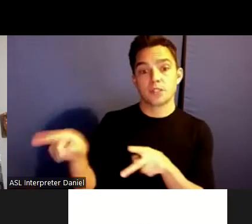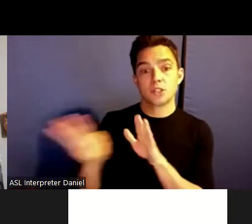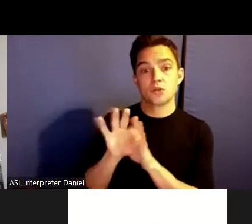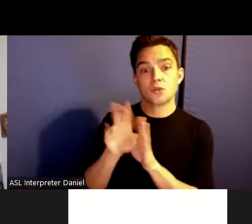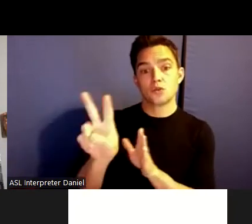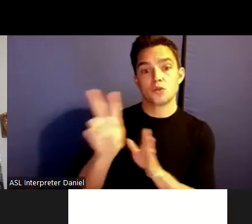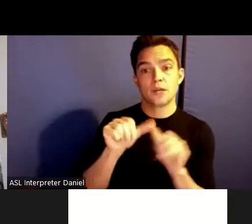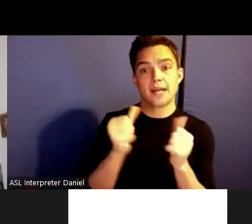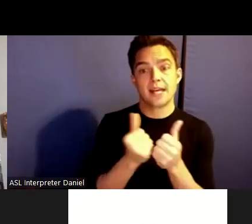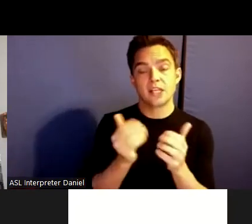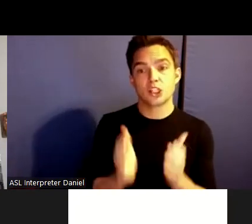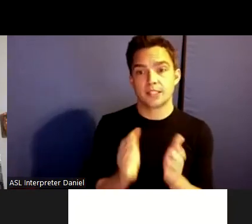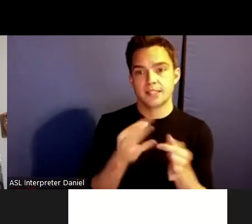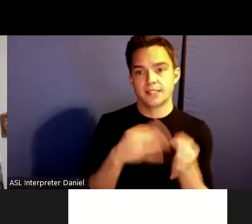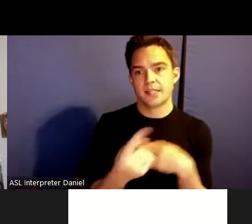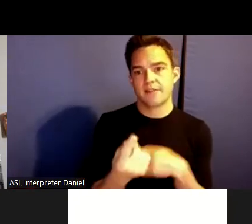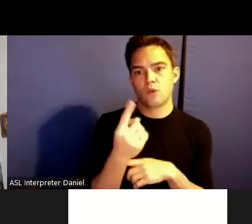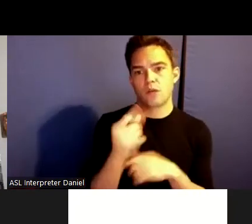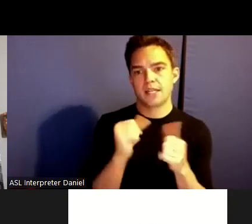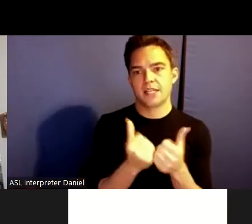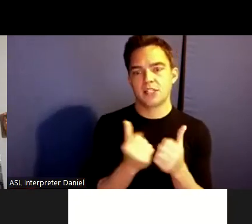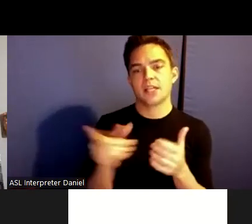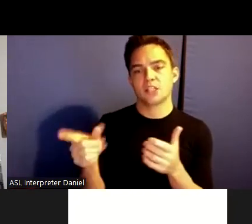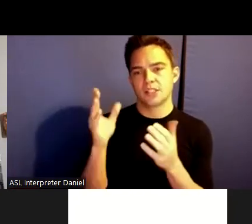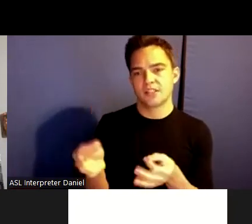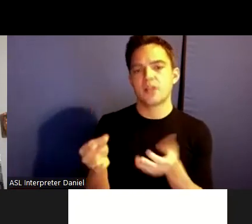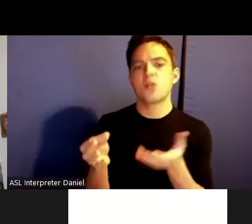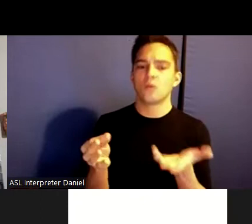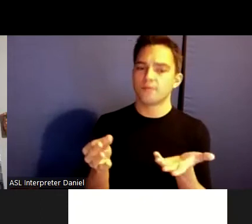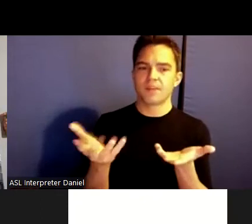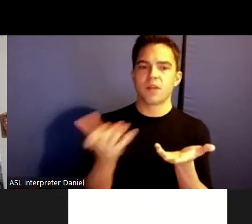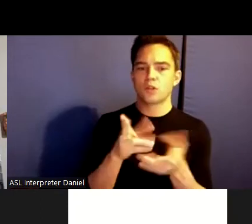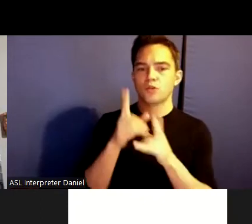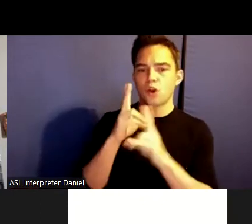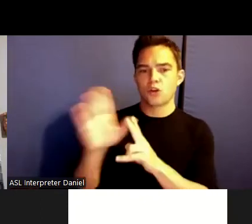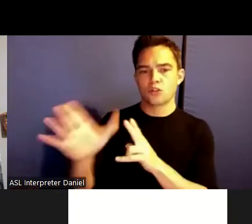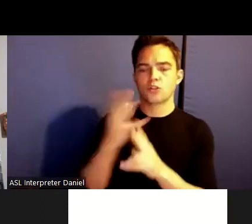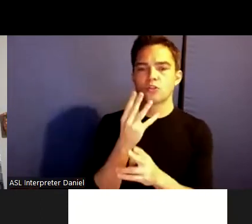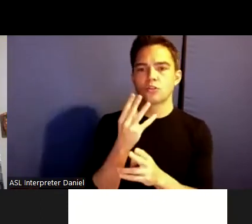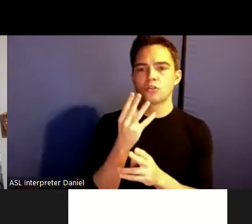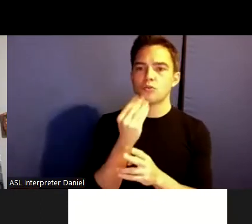instead of one, and also decided that she wanted to honor her Jewish base for her for her